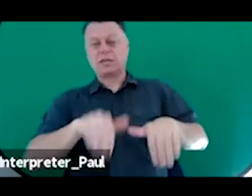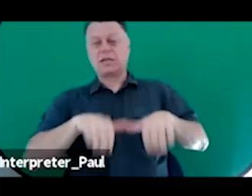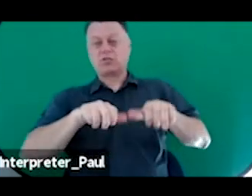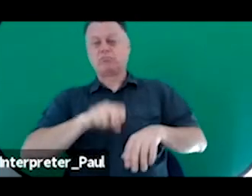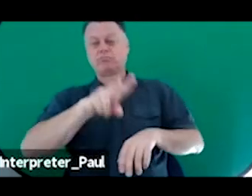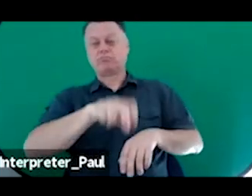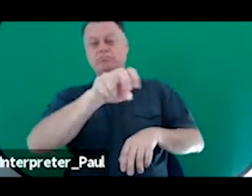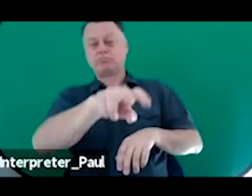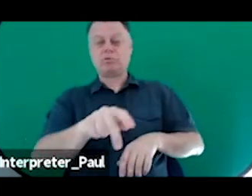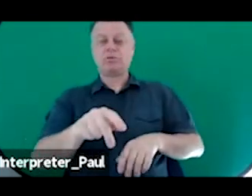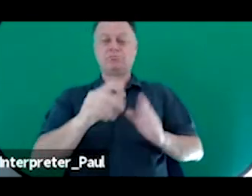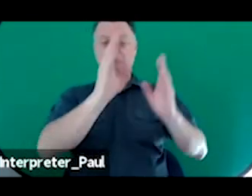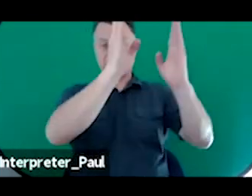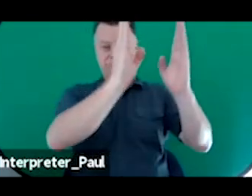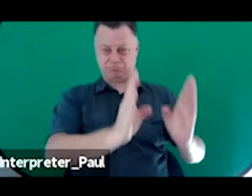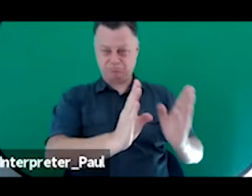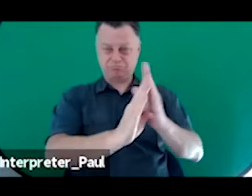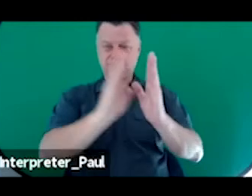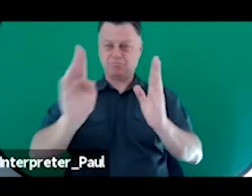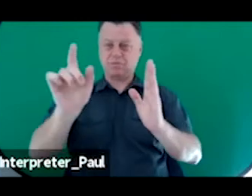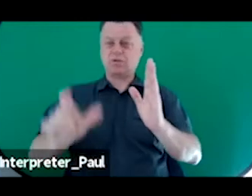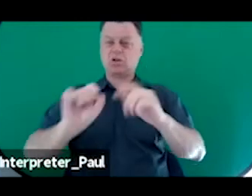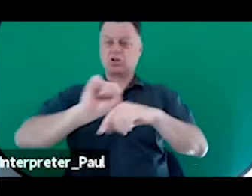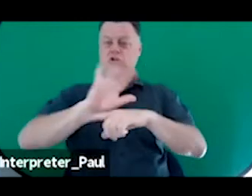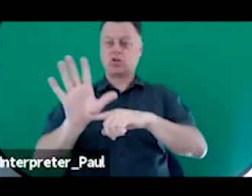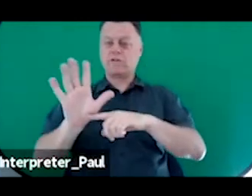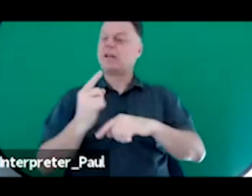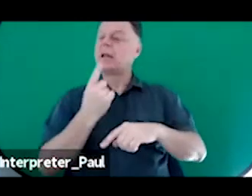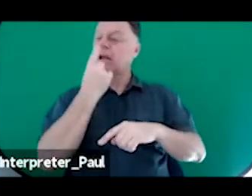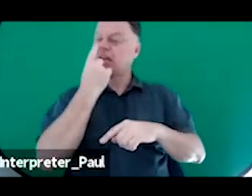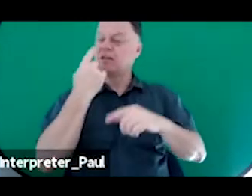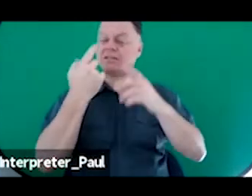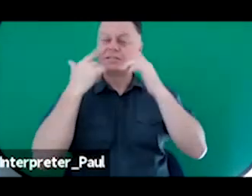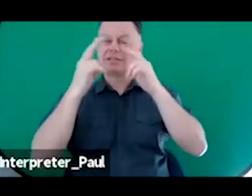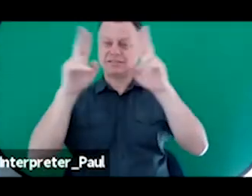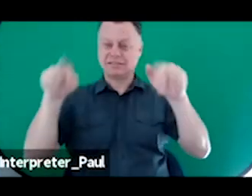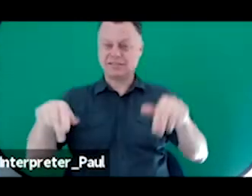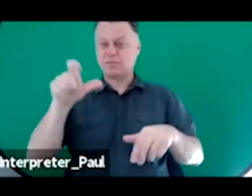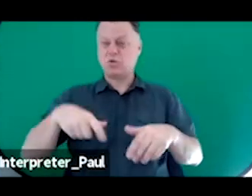in protective gear walking out of a COVID-19 testing tent and an image of the book that I wrote